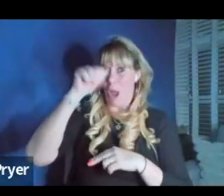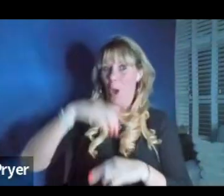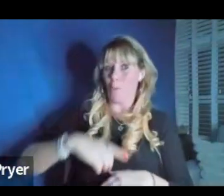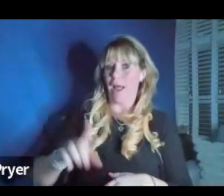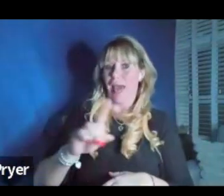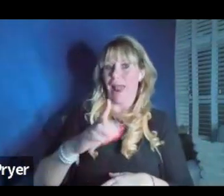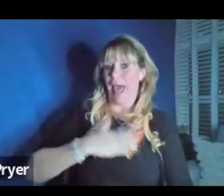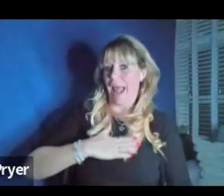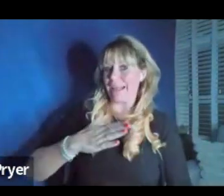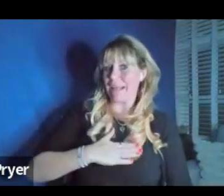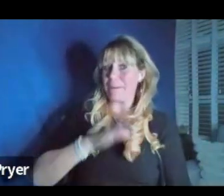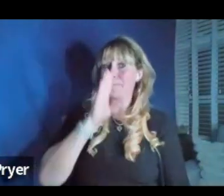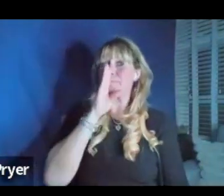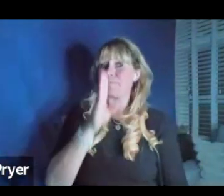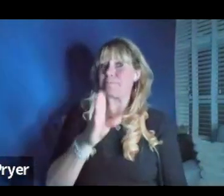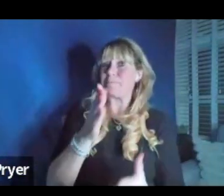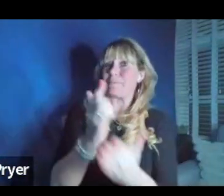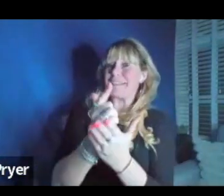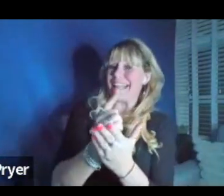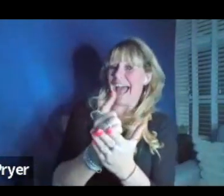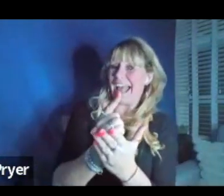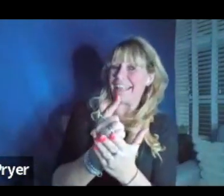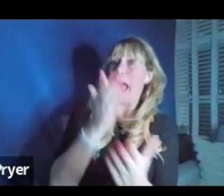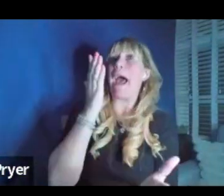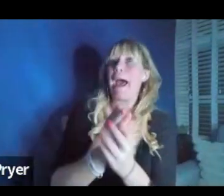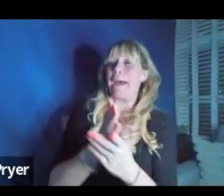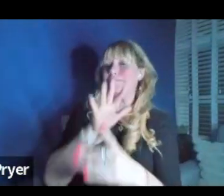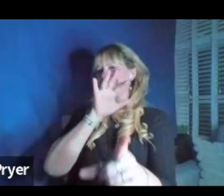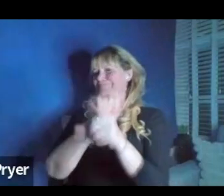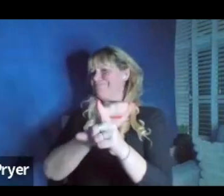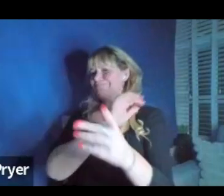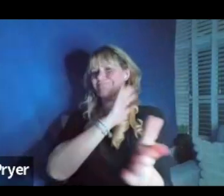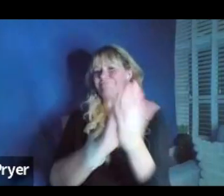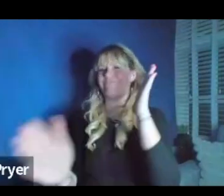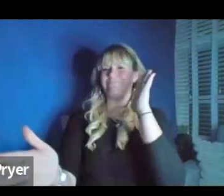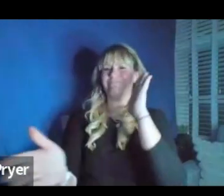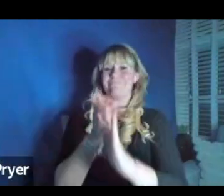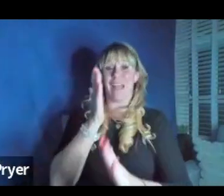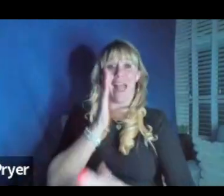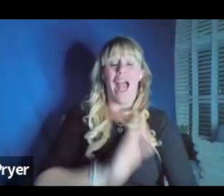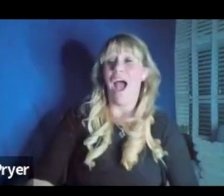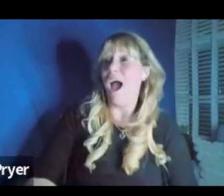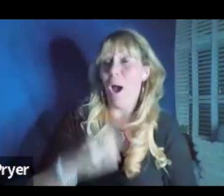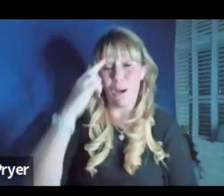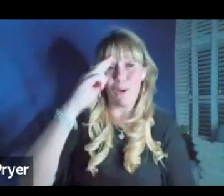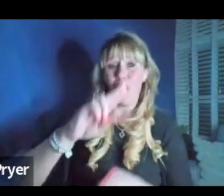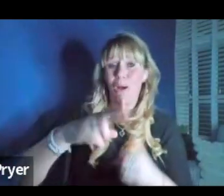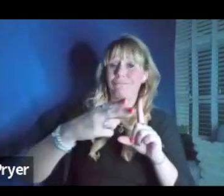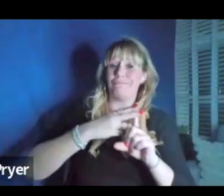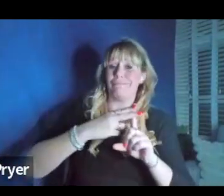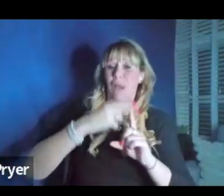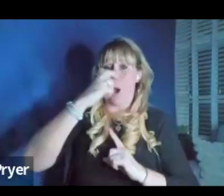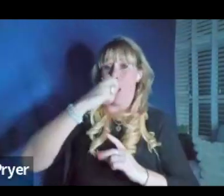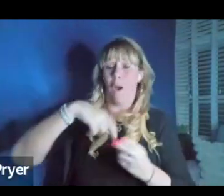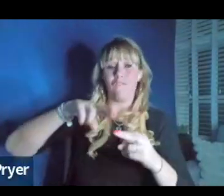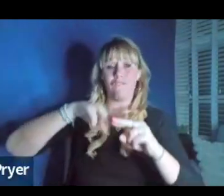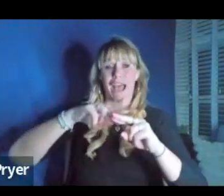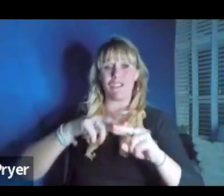Call me old fashioned but I know what I like, I like a dyke to be a dyke